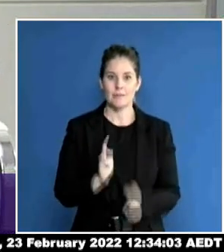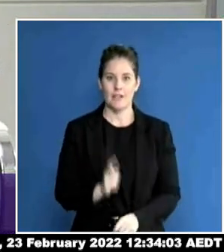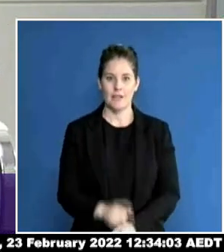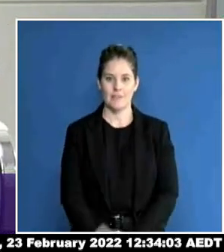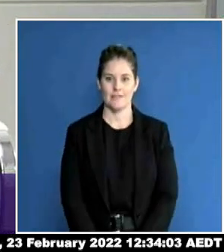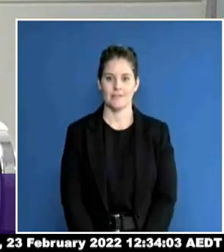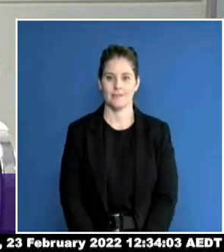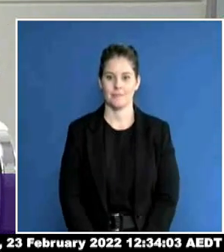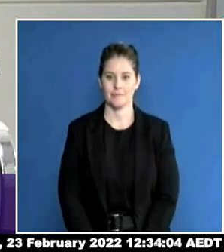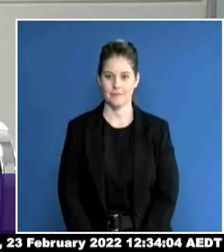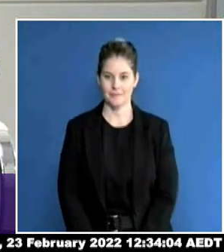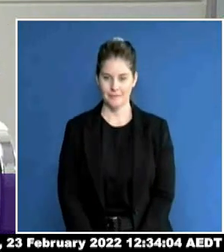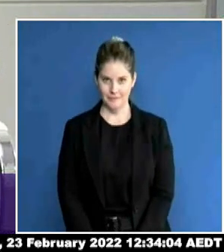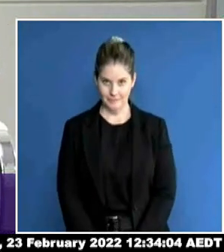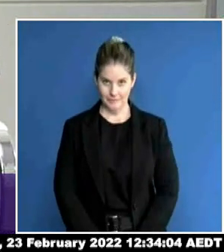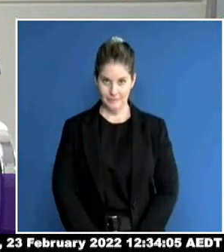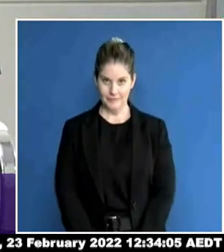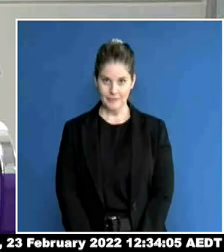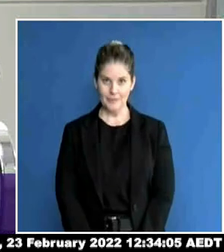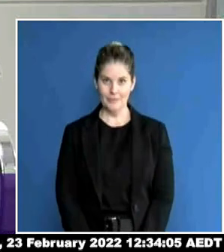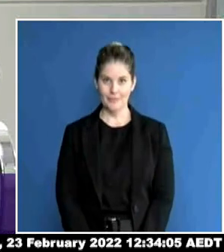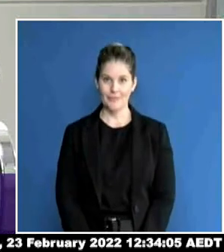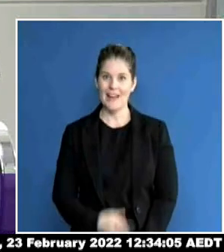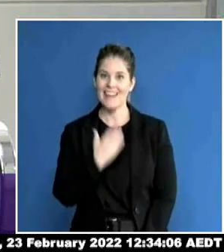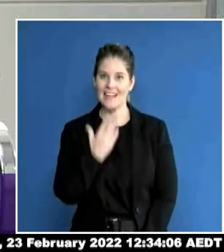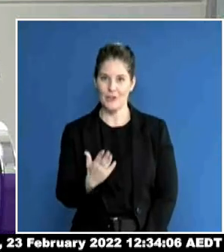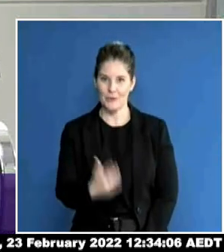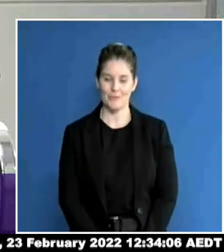Thank you. Commissioner Mason, do you have any questions?